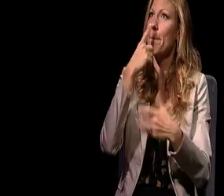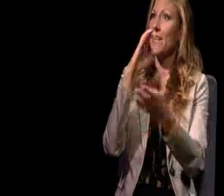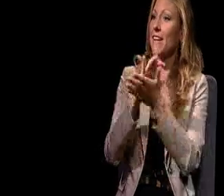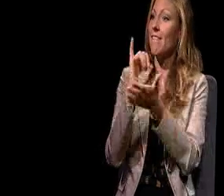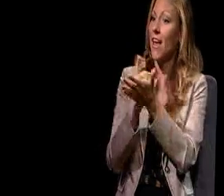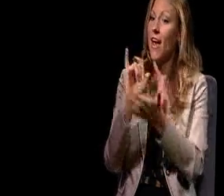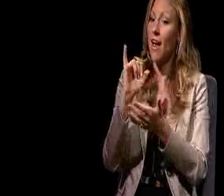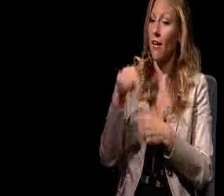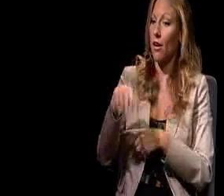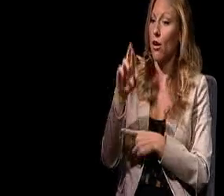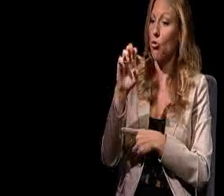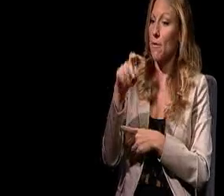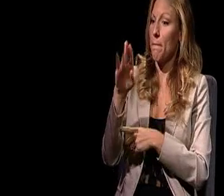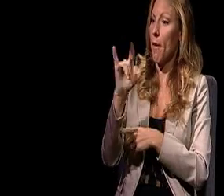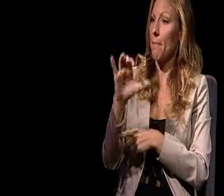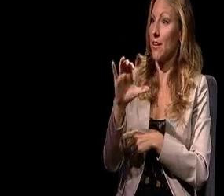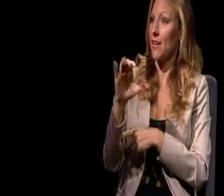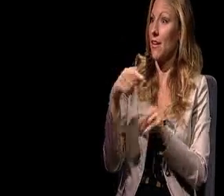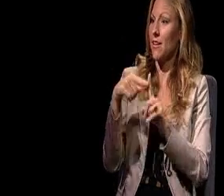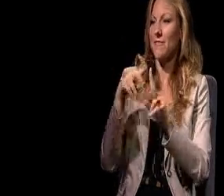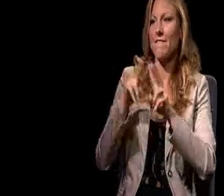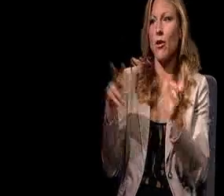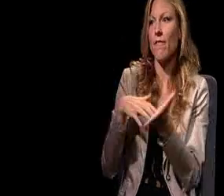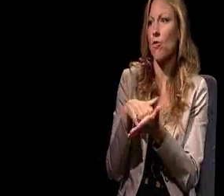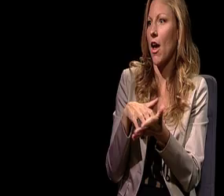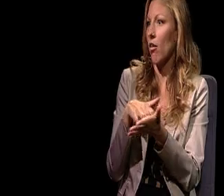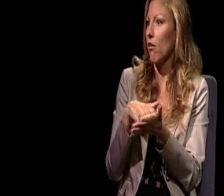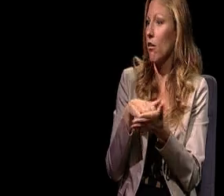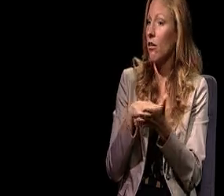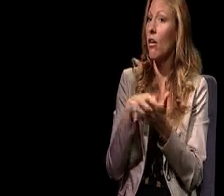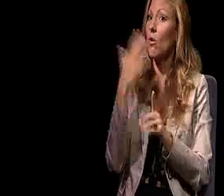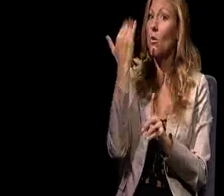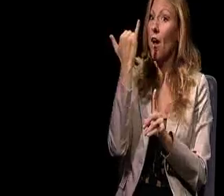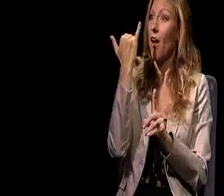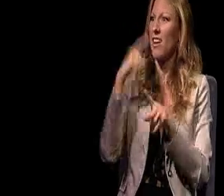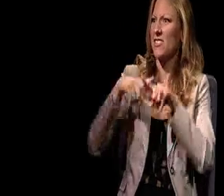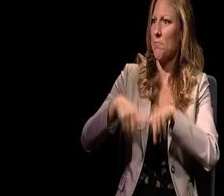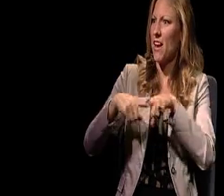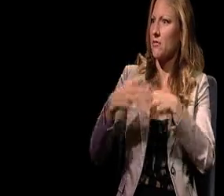Our founding fathers really believed that republic was fragile